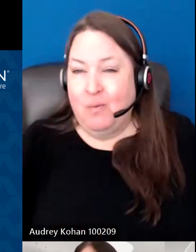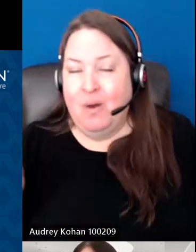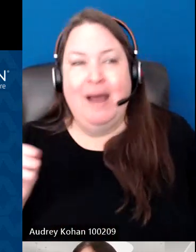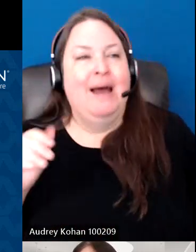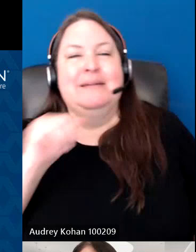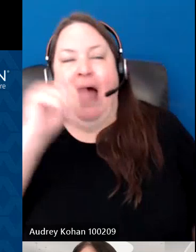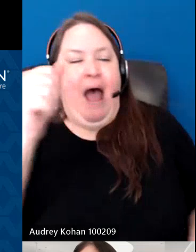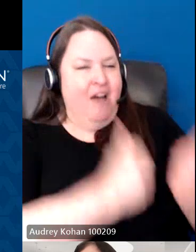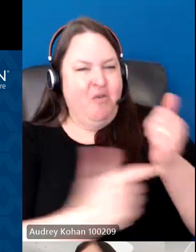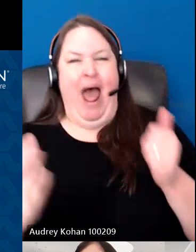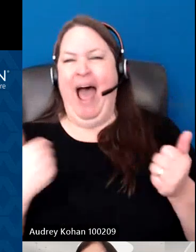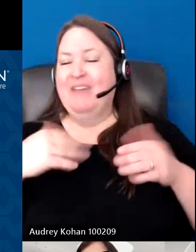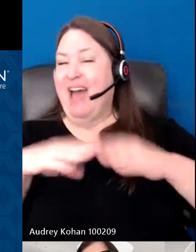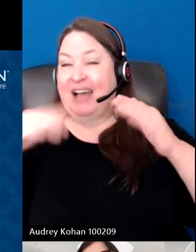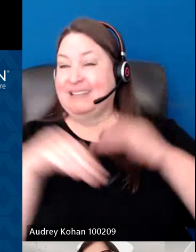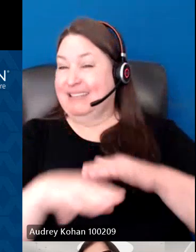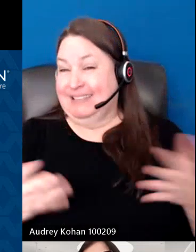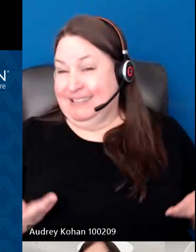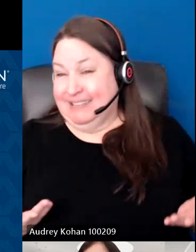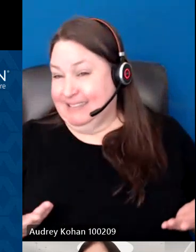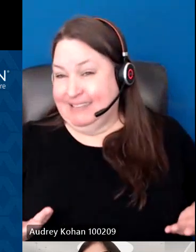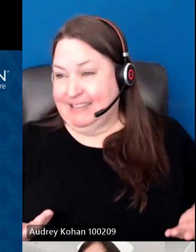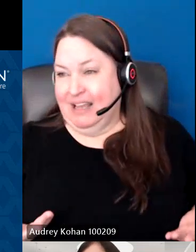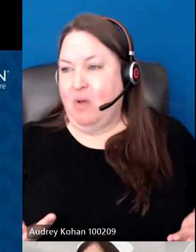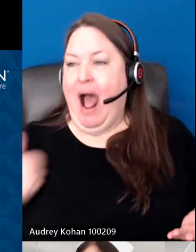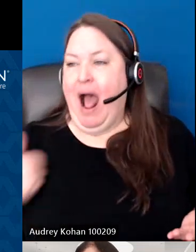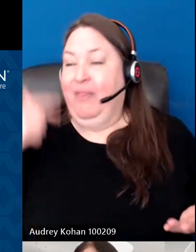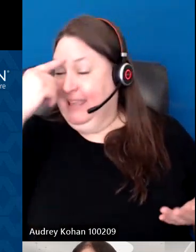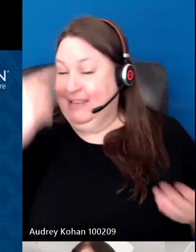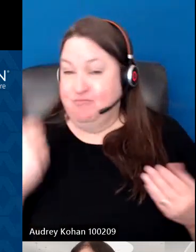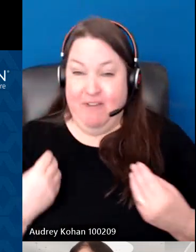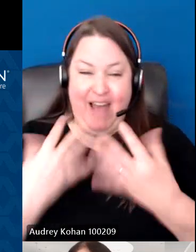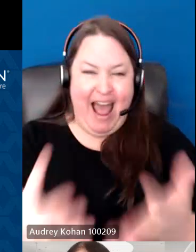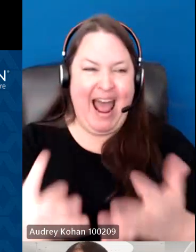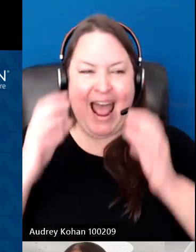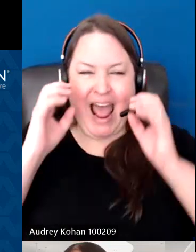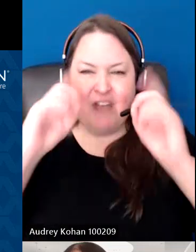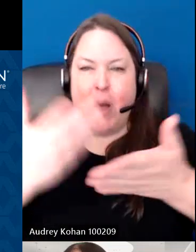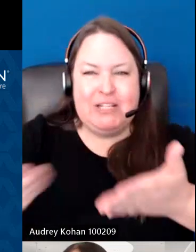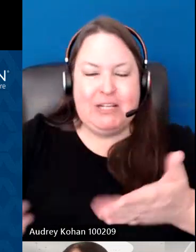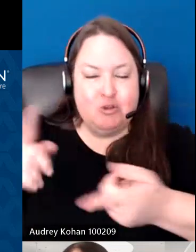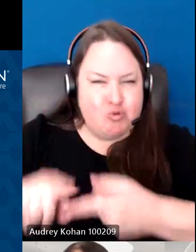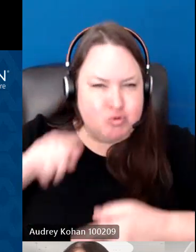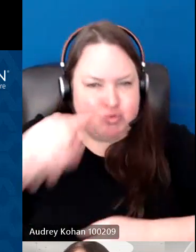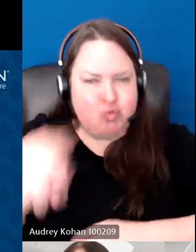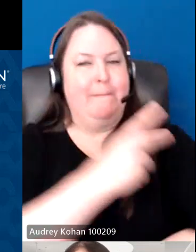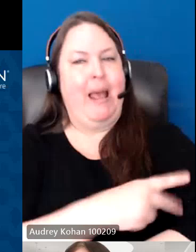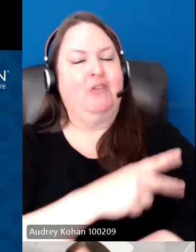to things right so I think that providing the educational material to the patients is vital